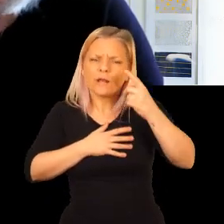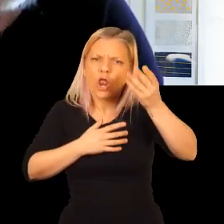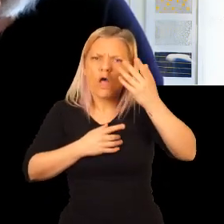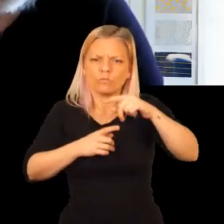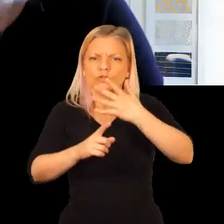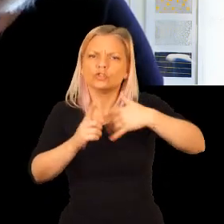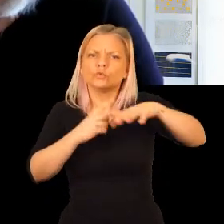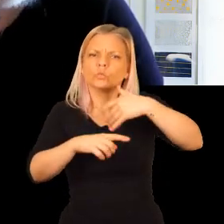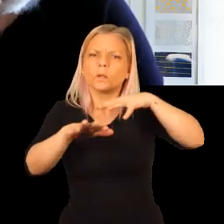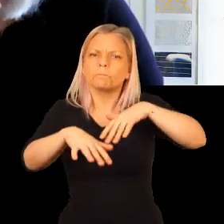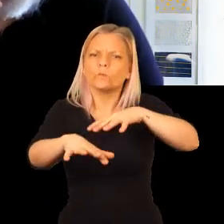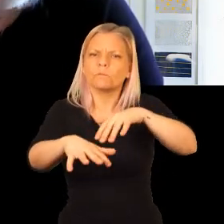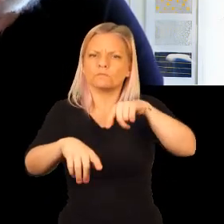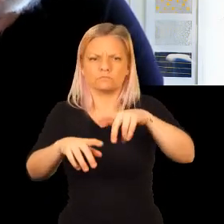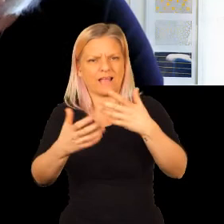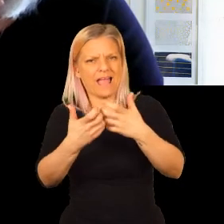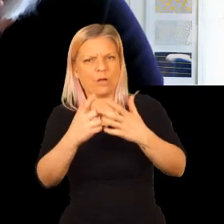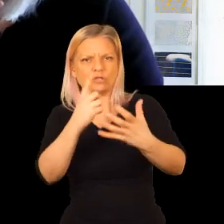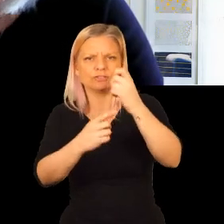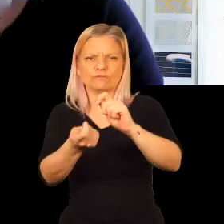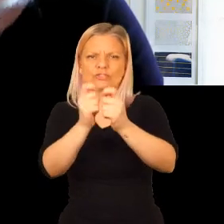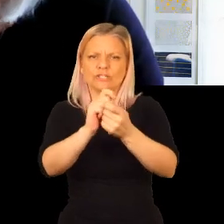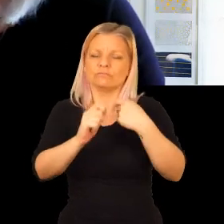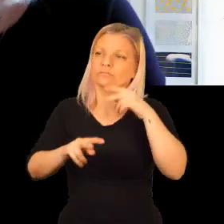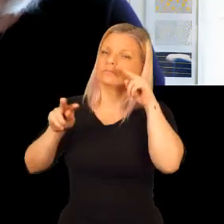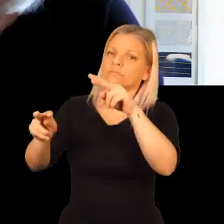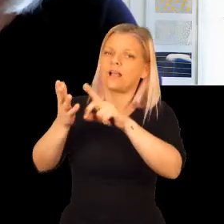and i think about what can we learn from other social movements in terms of how they achieve